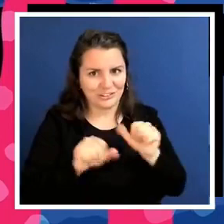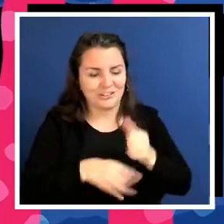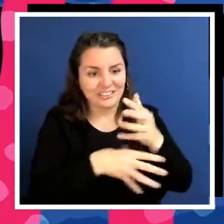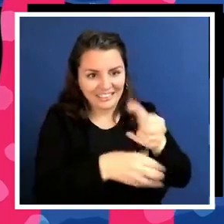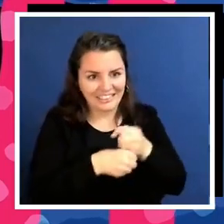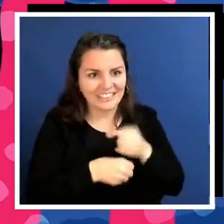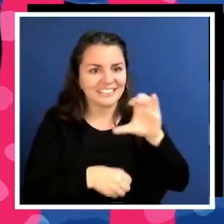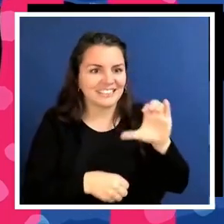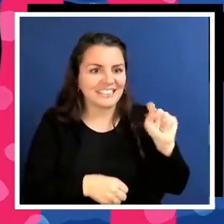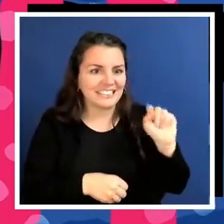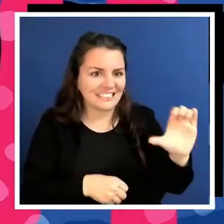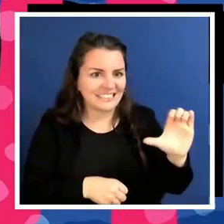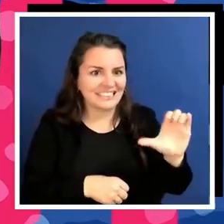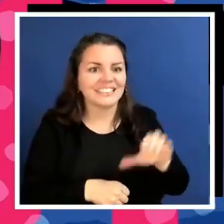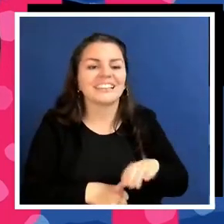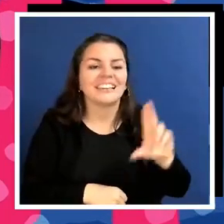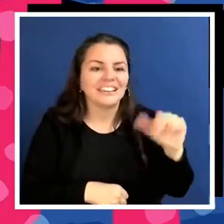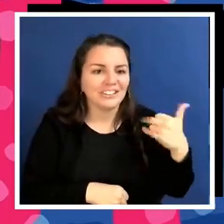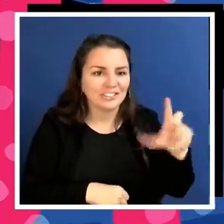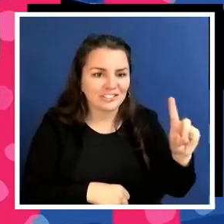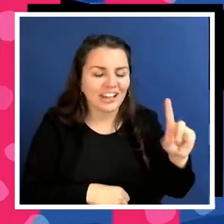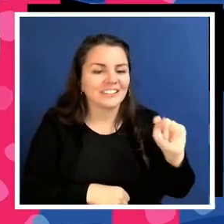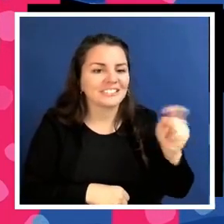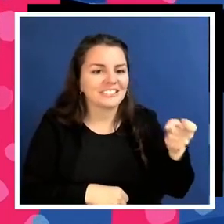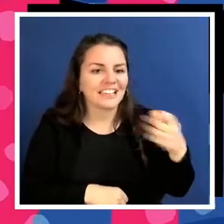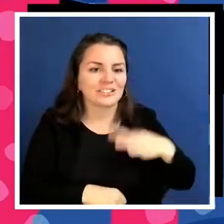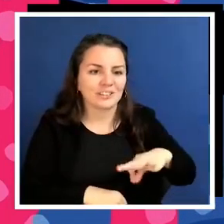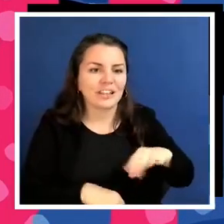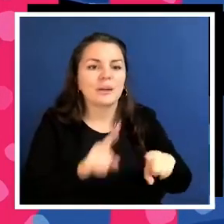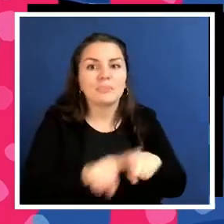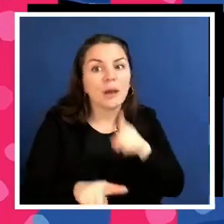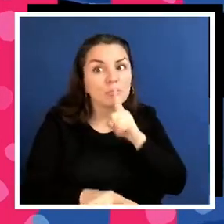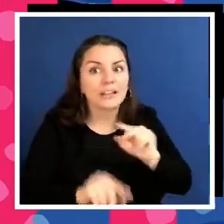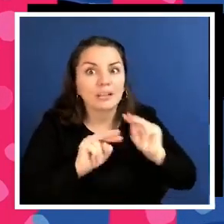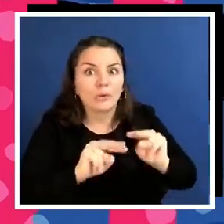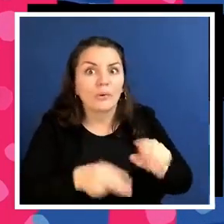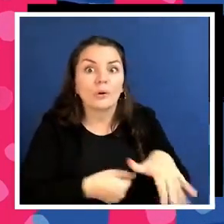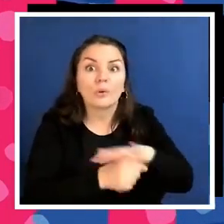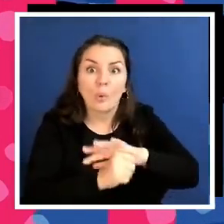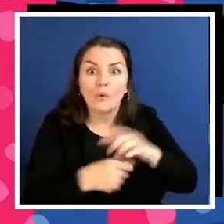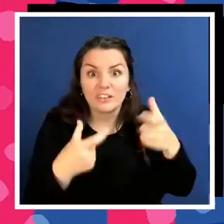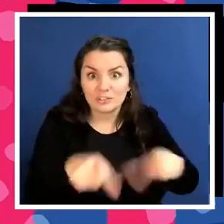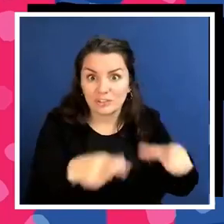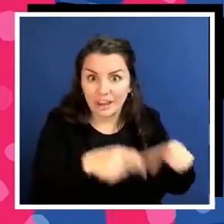I DON'T KNOW ABOUT YOU BUT I